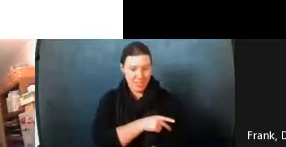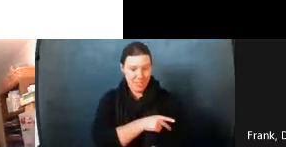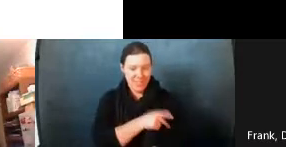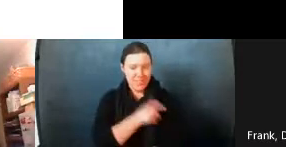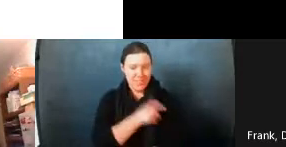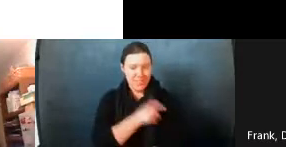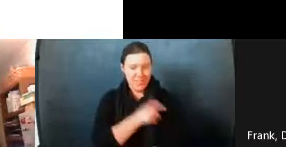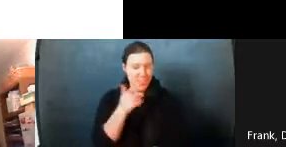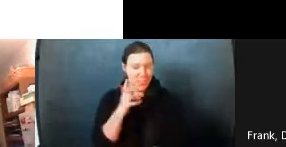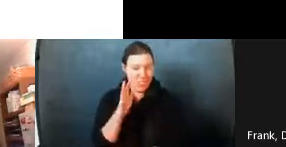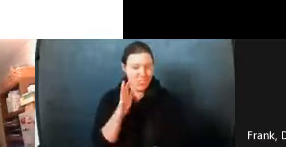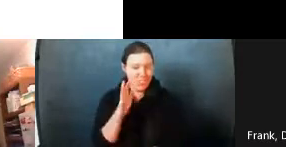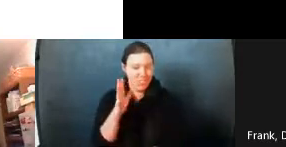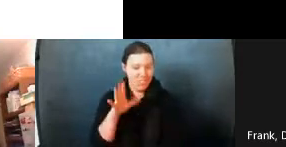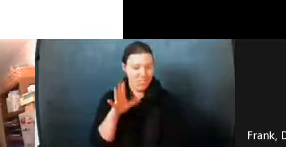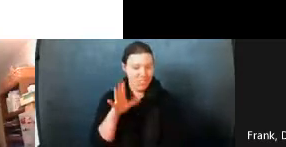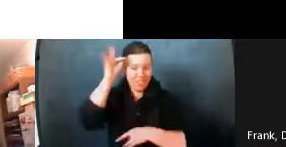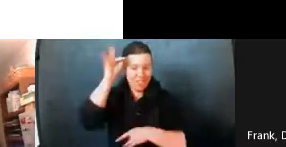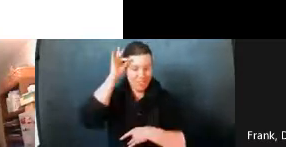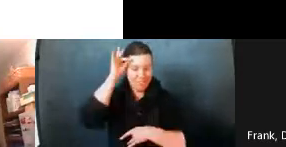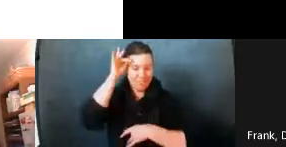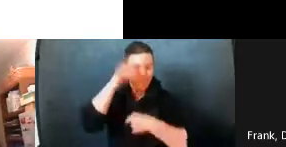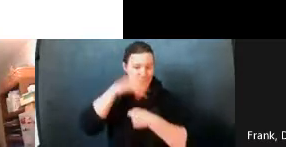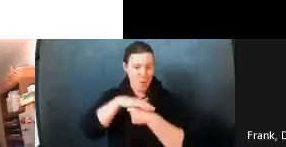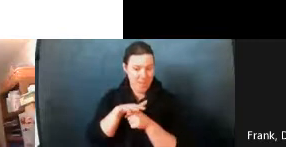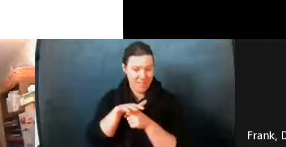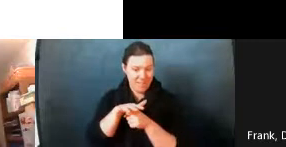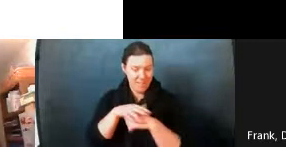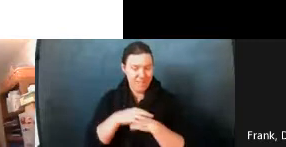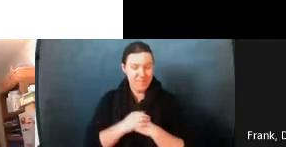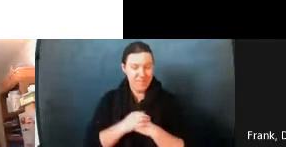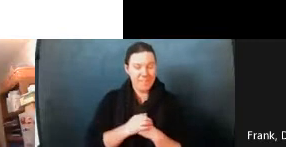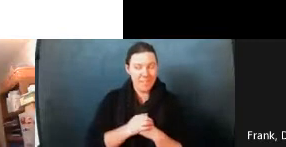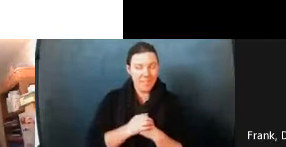And the thing I'd really like to address is that, you know, for all of us,